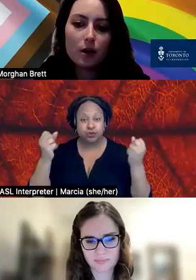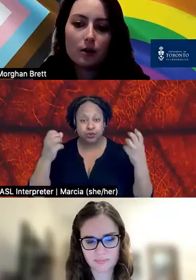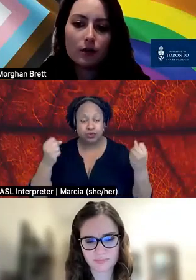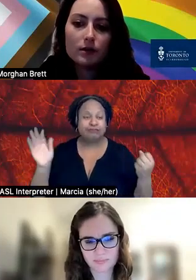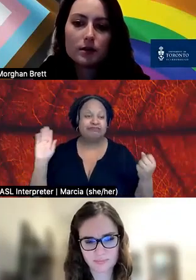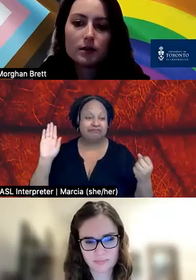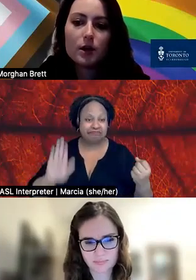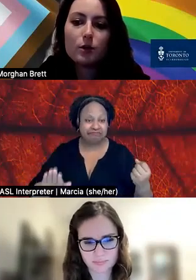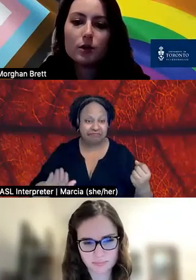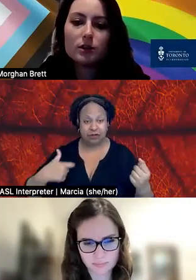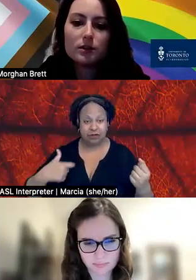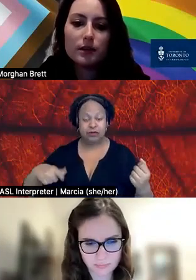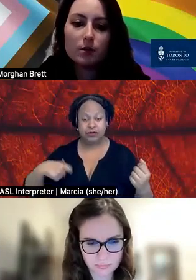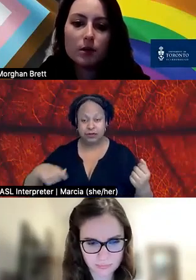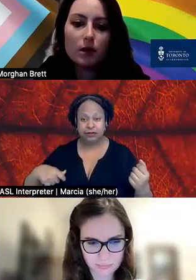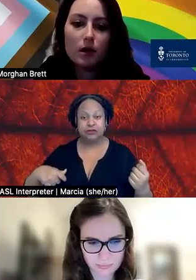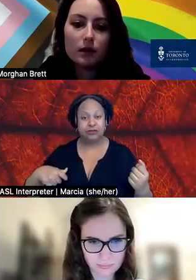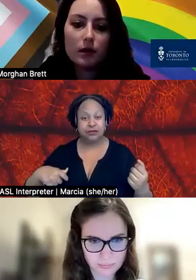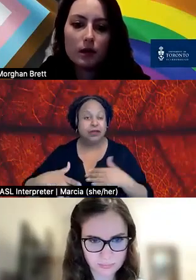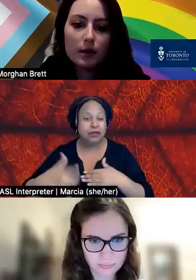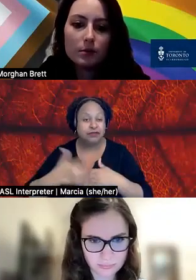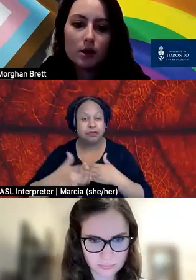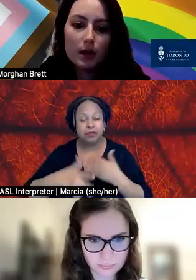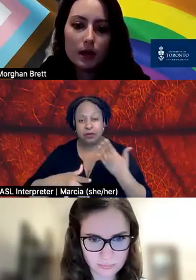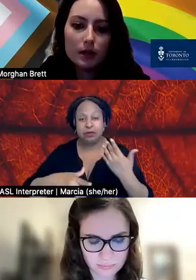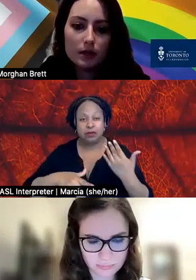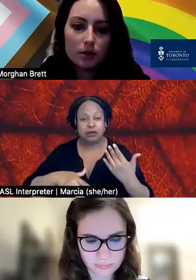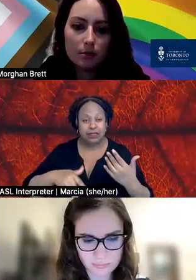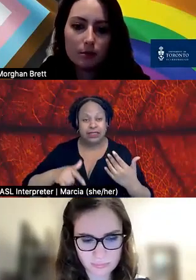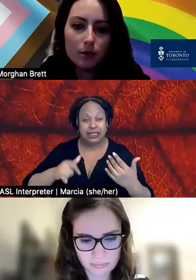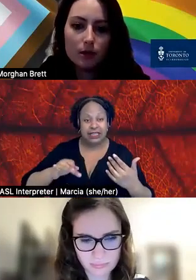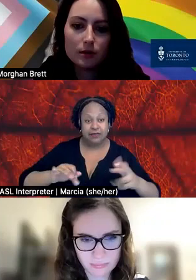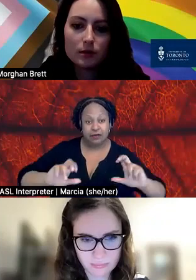entire conference which is available on laptop and desktop computers.